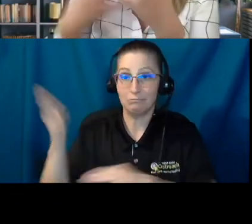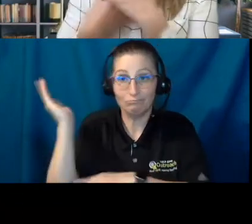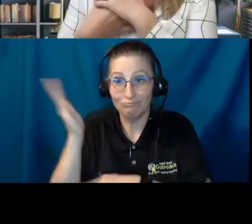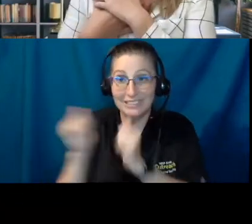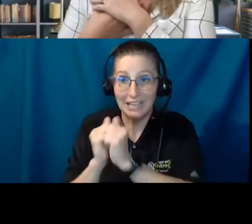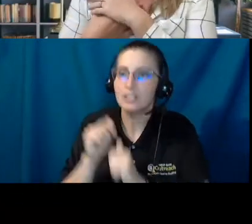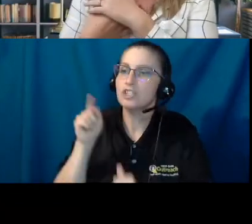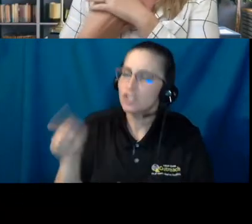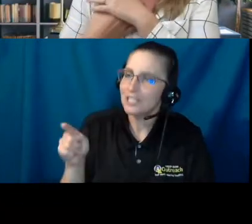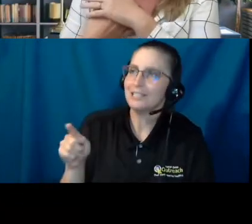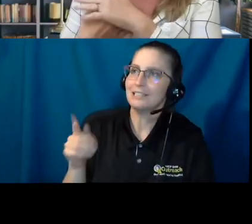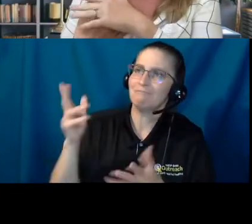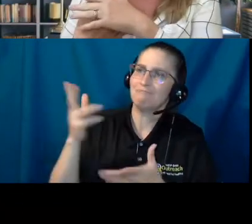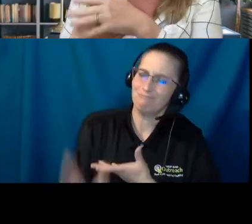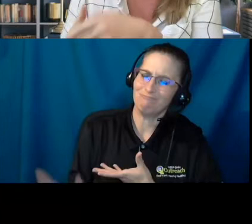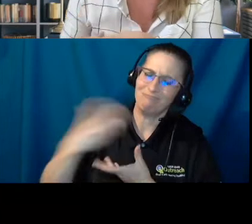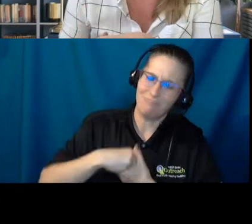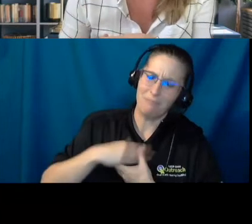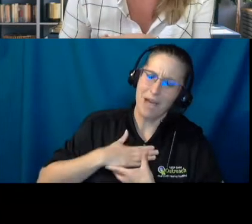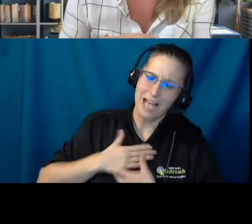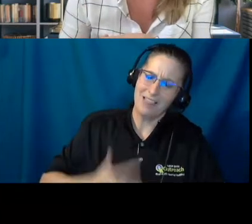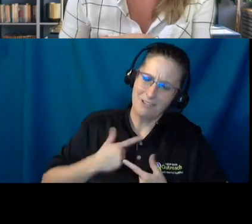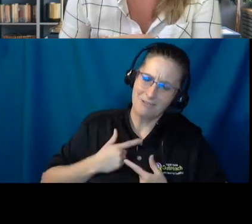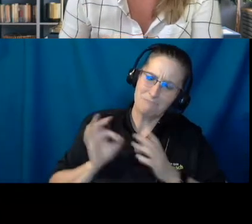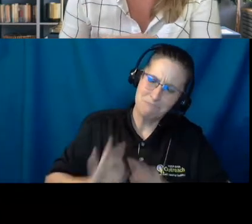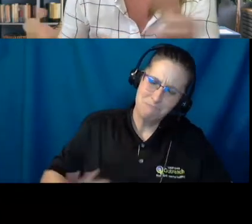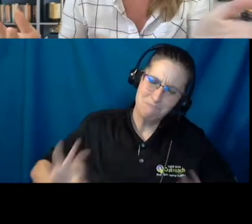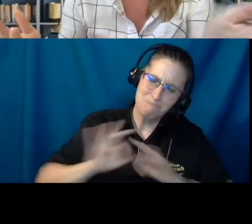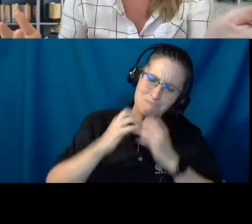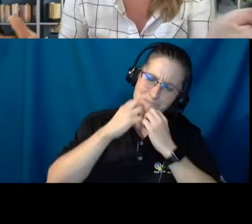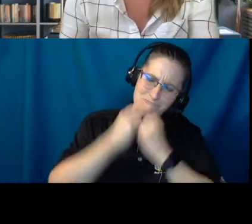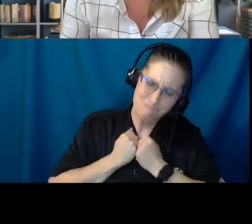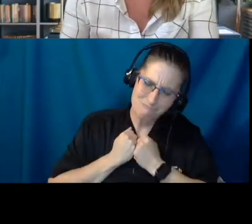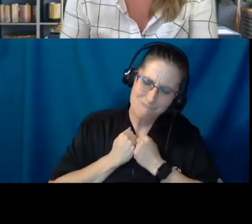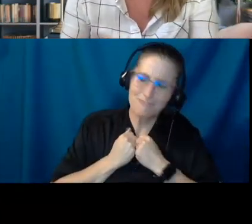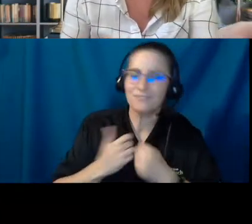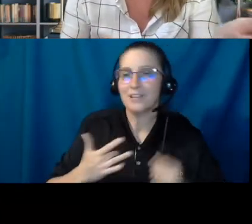such a person in my life that's so important. And we just felt like our relationship is